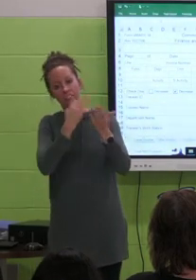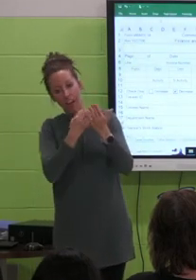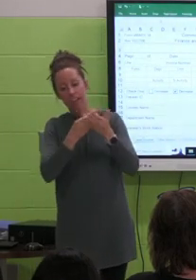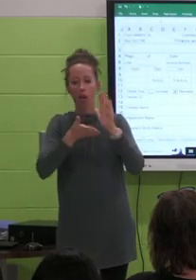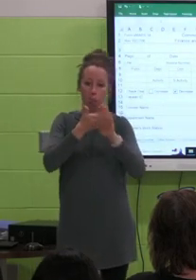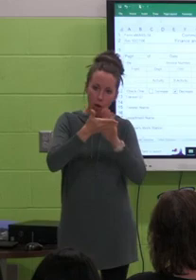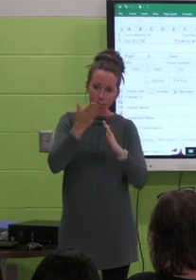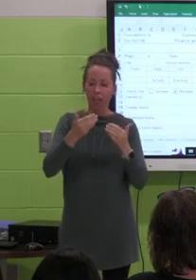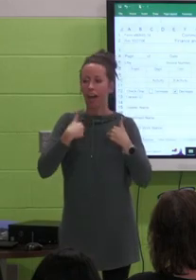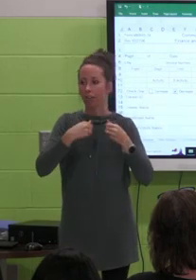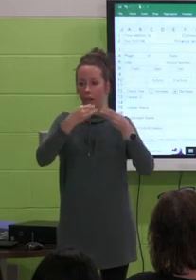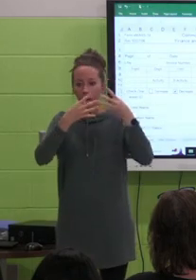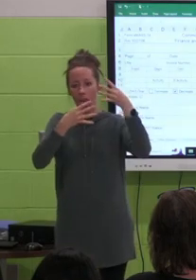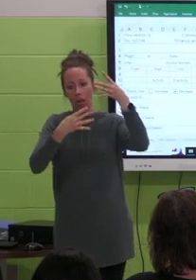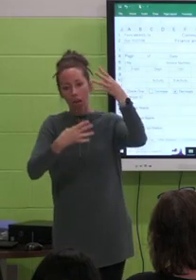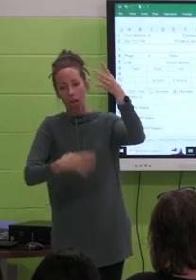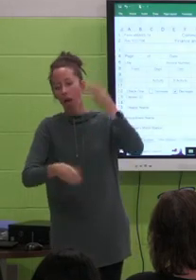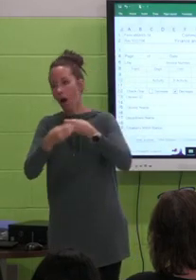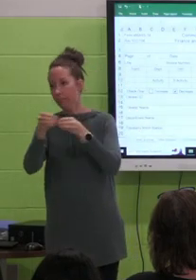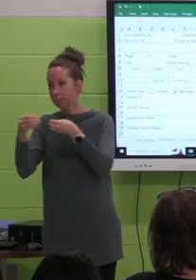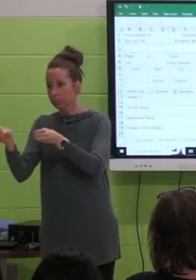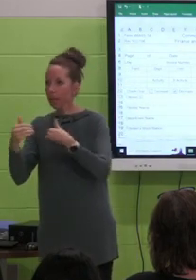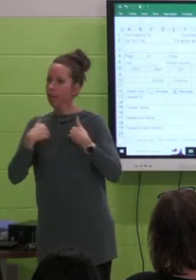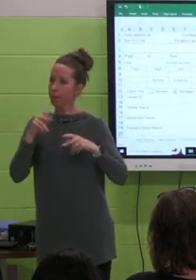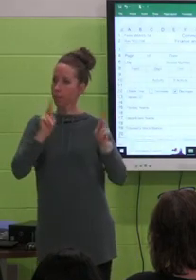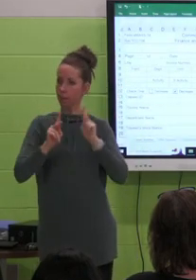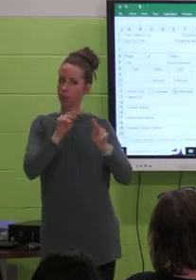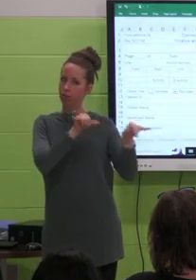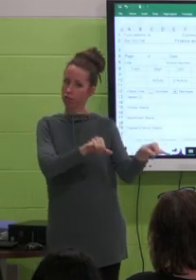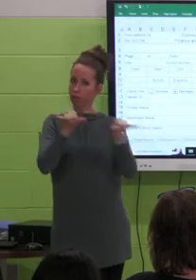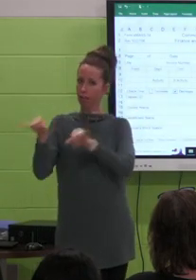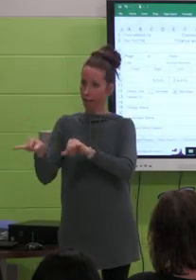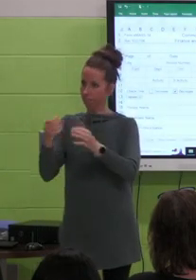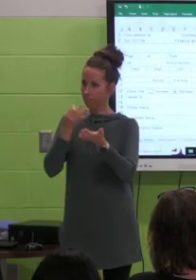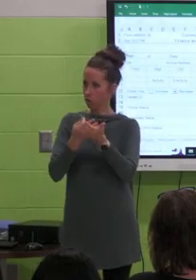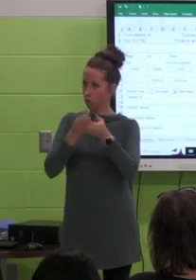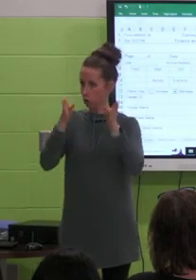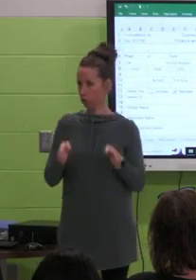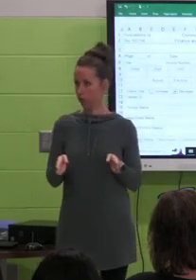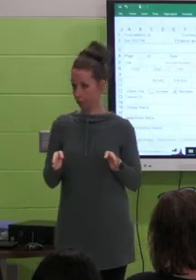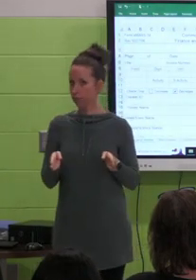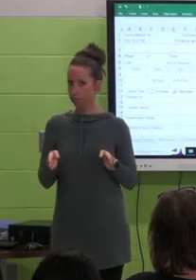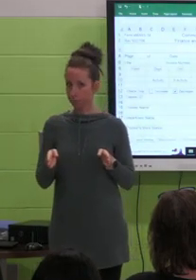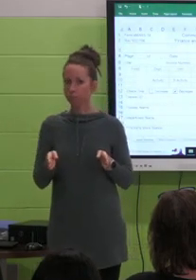so we have all these other offices and they have folks just like a fiscal person they take that